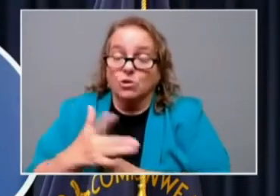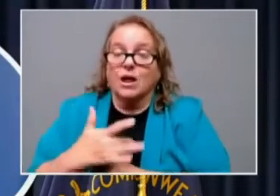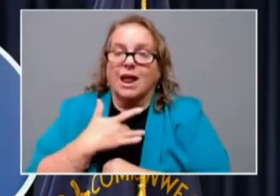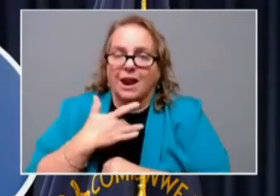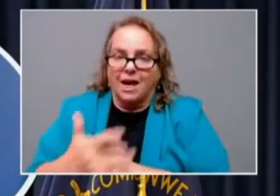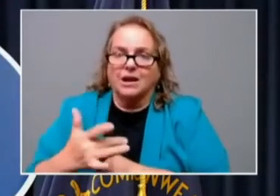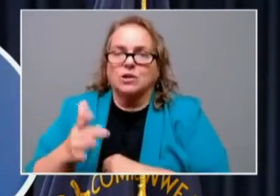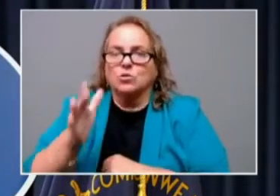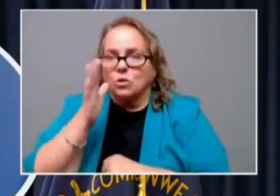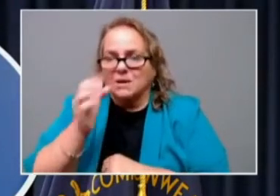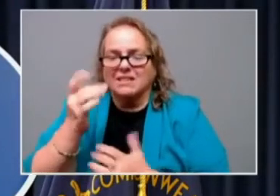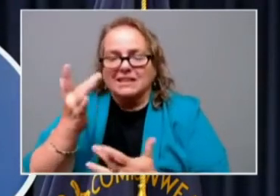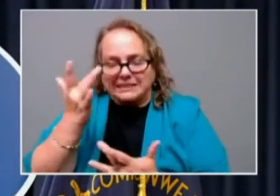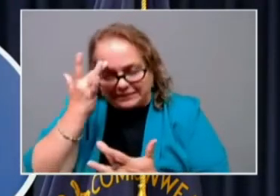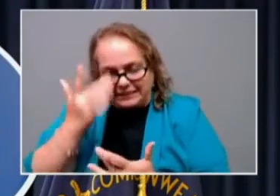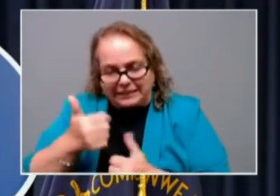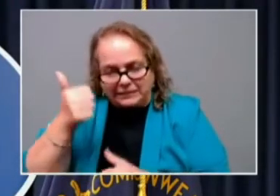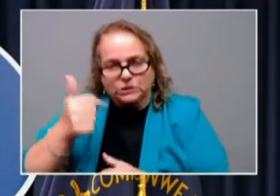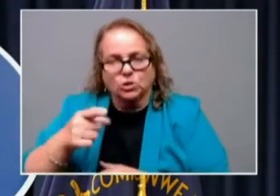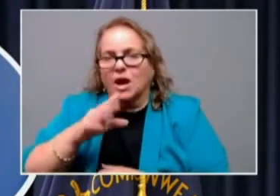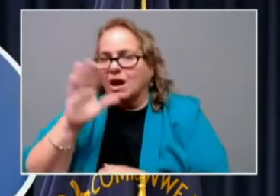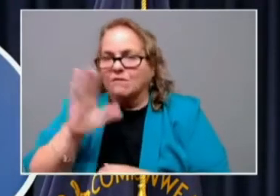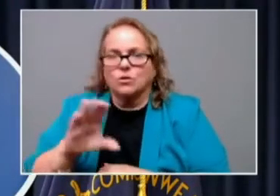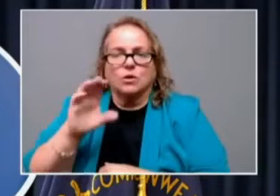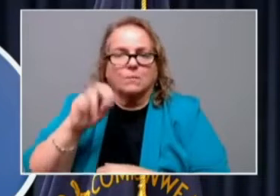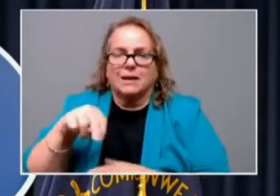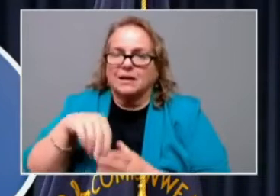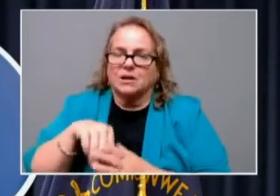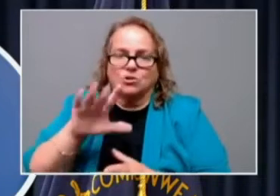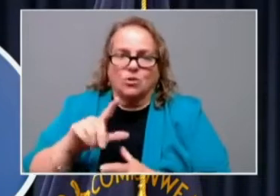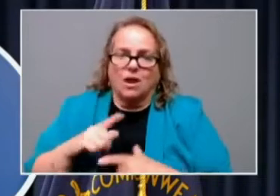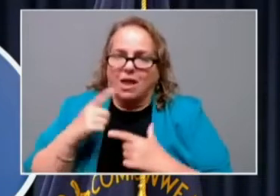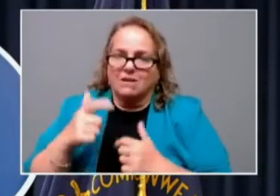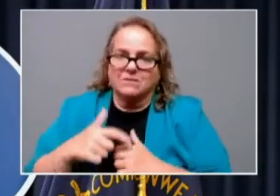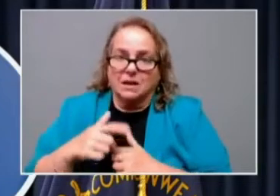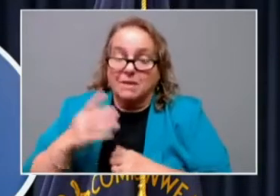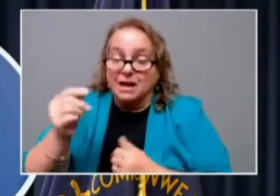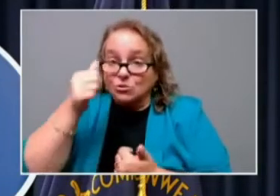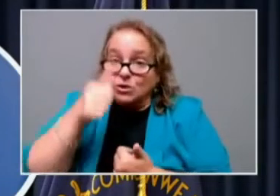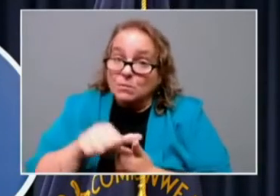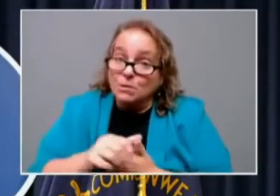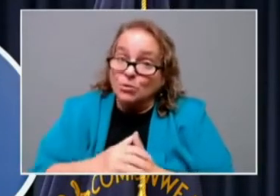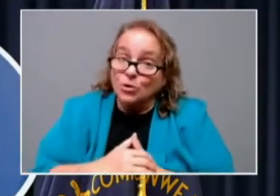will ever be in your lifetime. And remember we already take a vaccine for